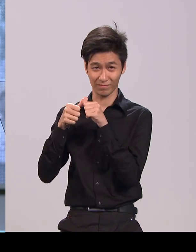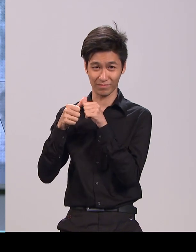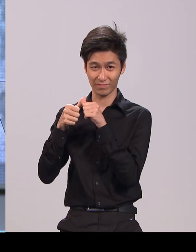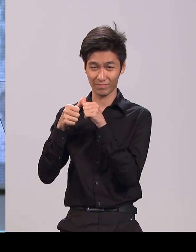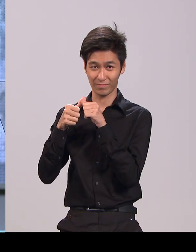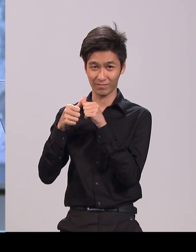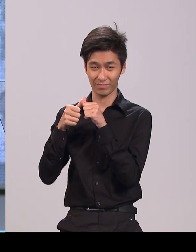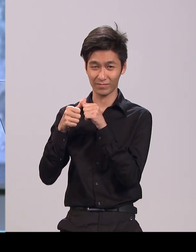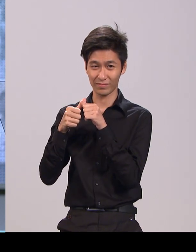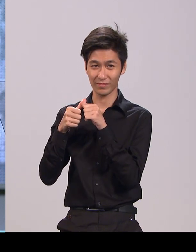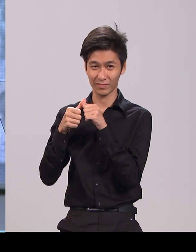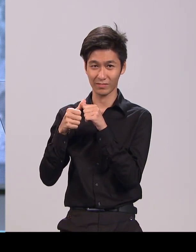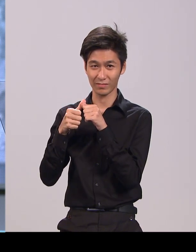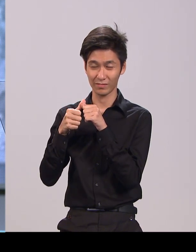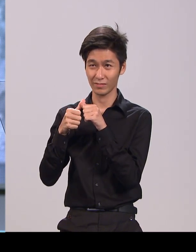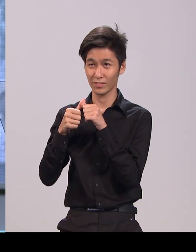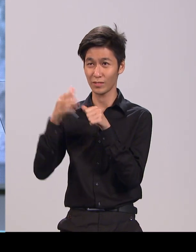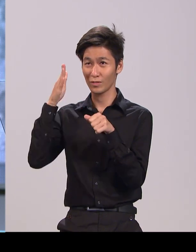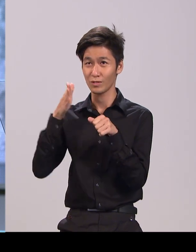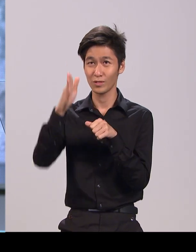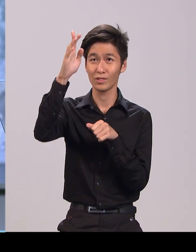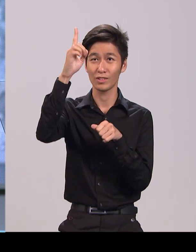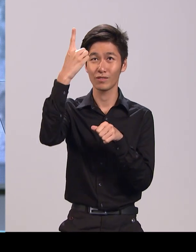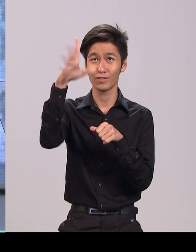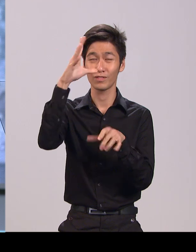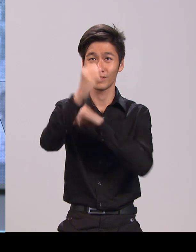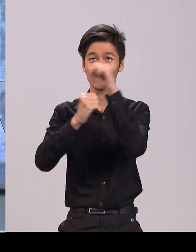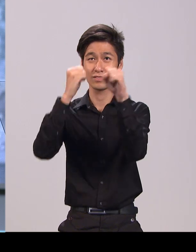or that you can't imagine what will come in fifteen years time.